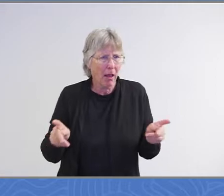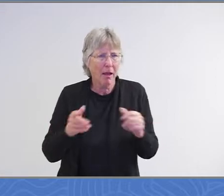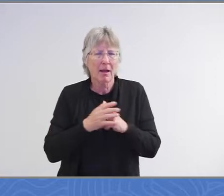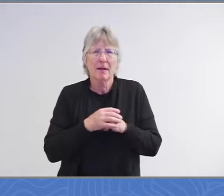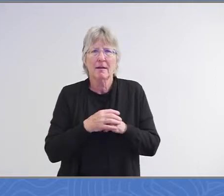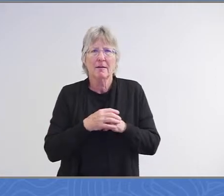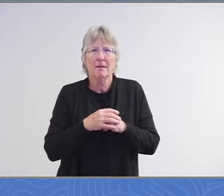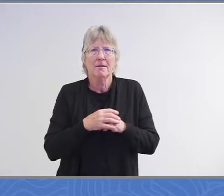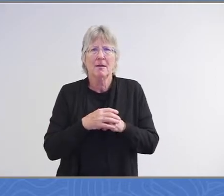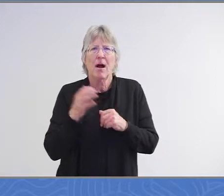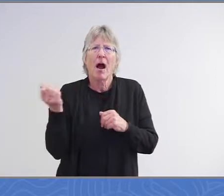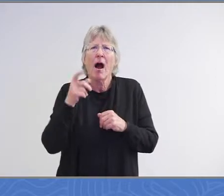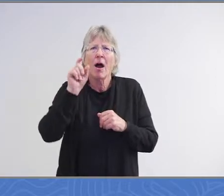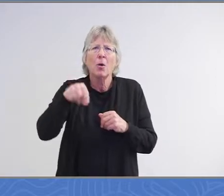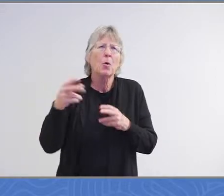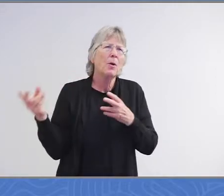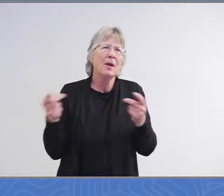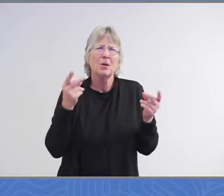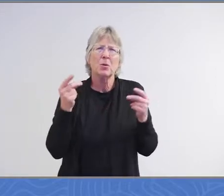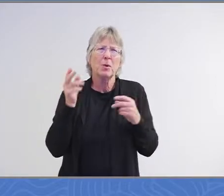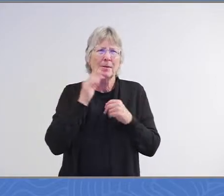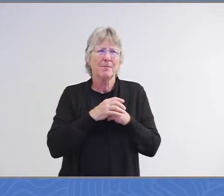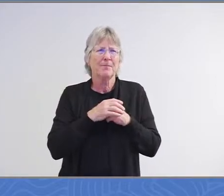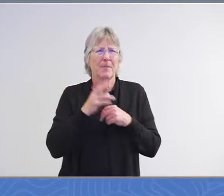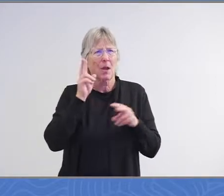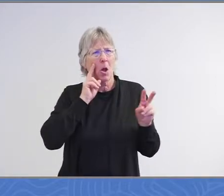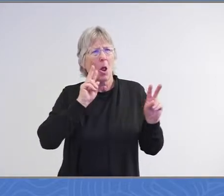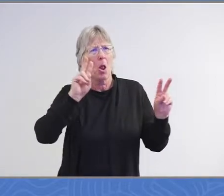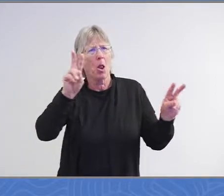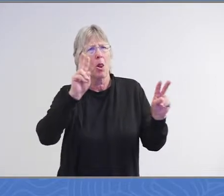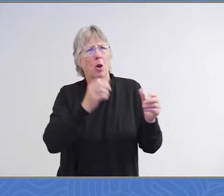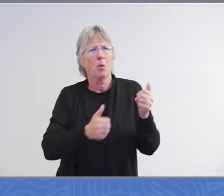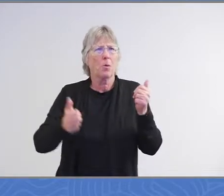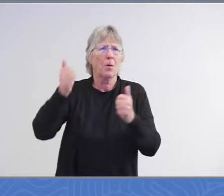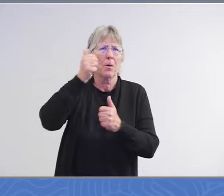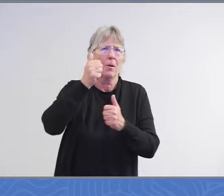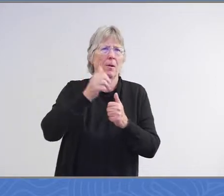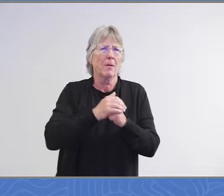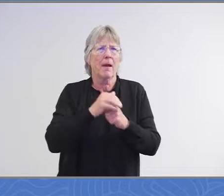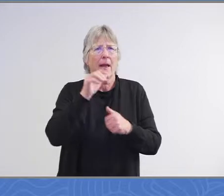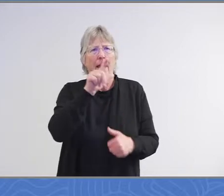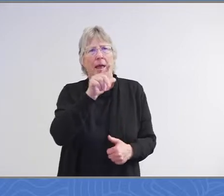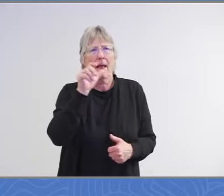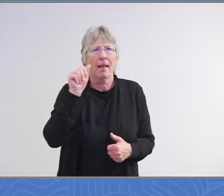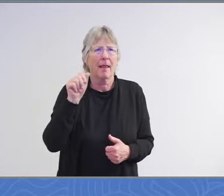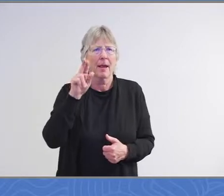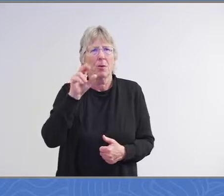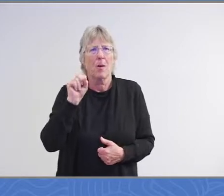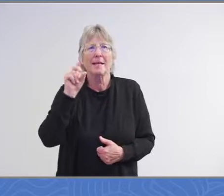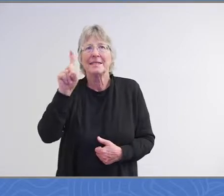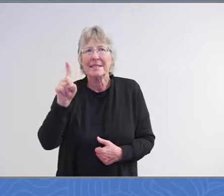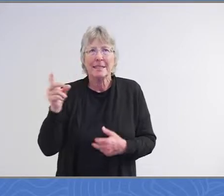All you need do is look at what the superintendent of Los Angeles Unified School District is doing.